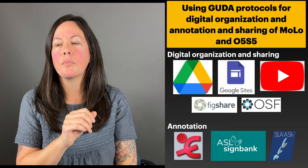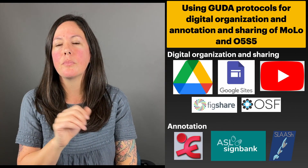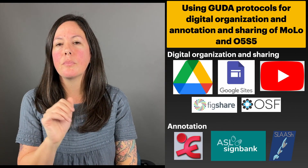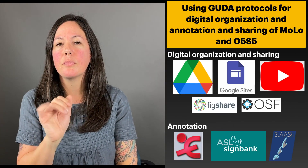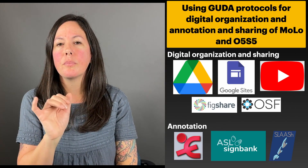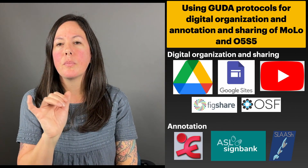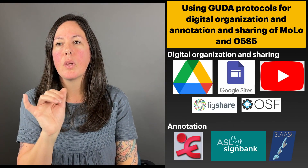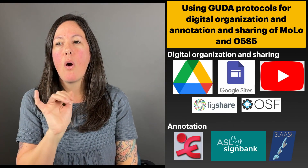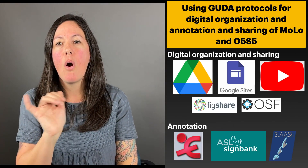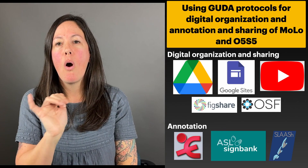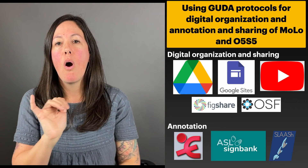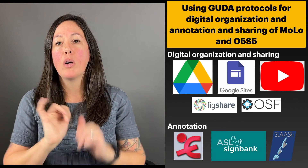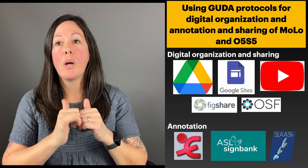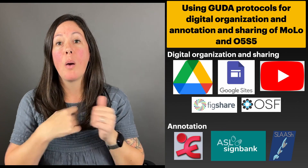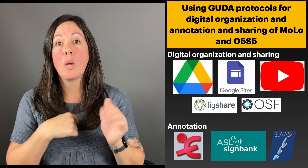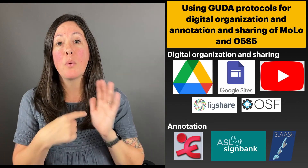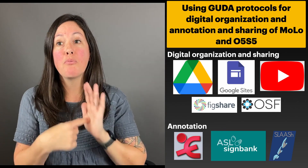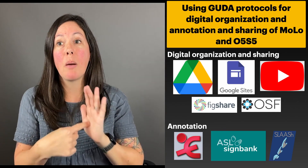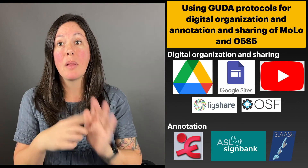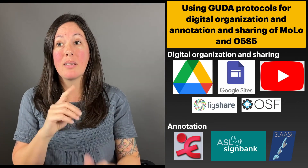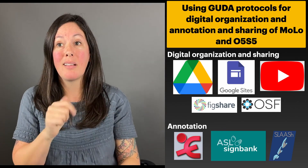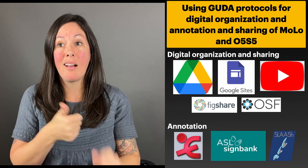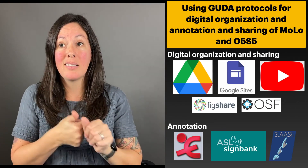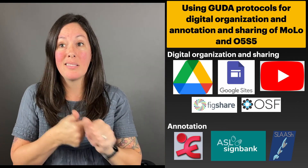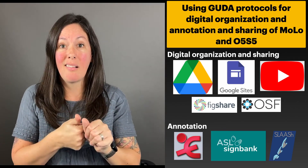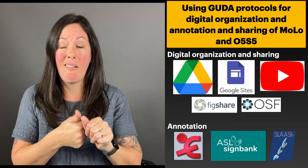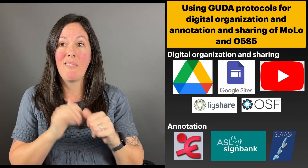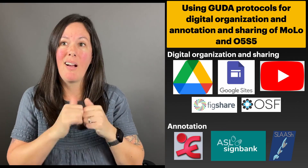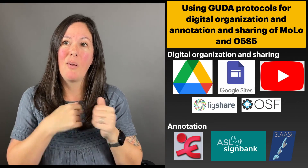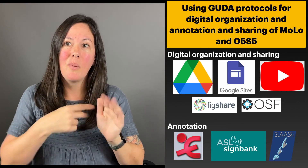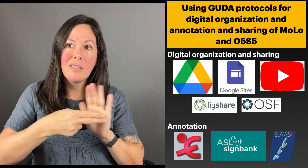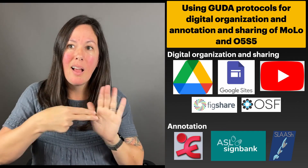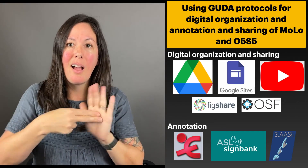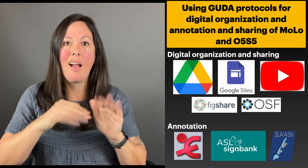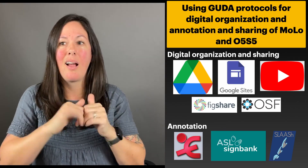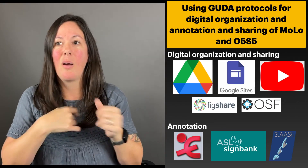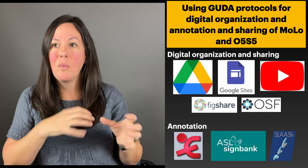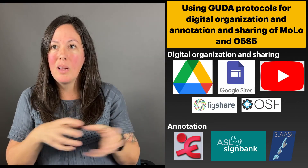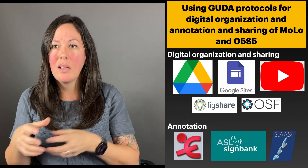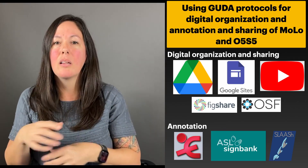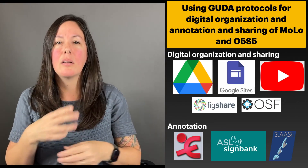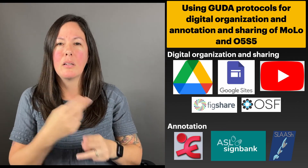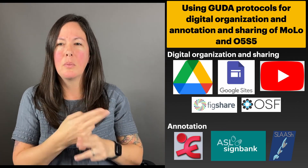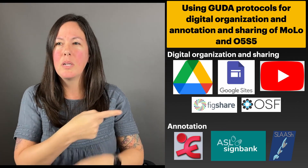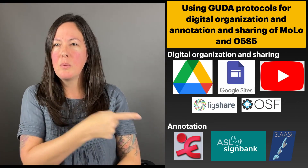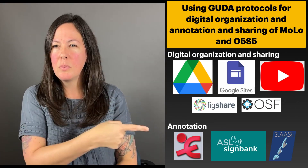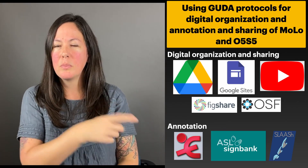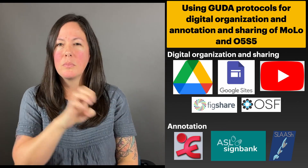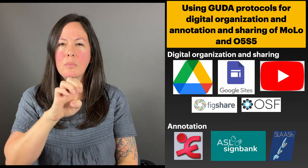to load all the videos and such in all these various places another way we represent the data